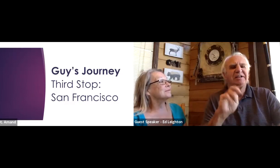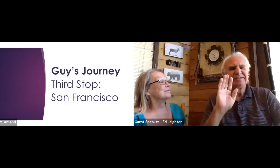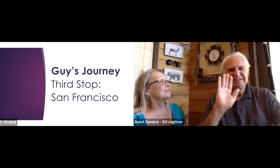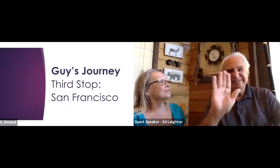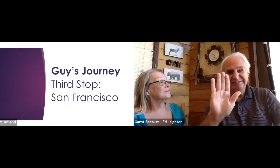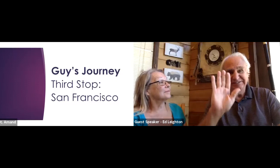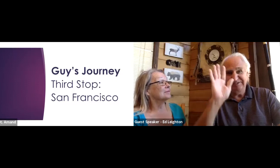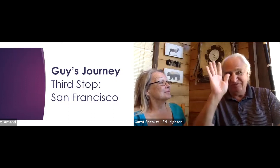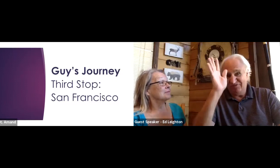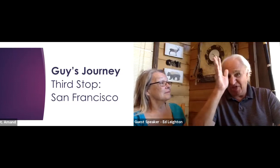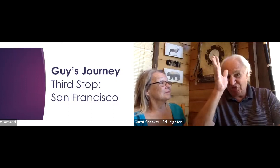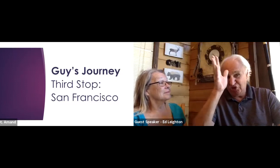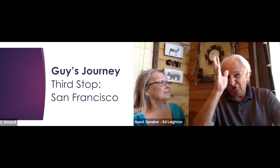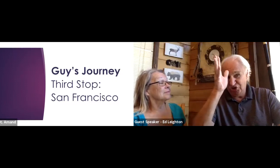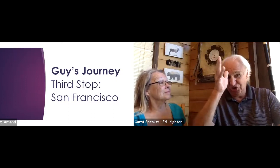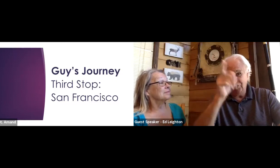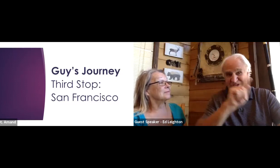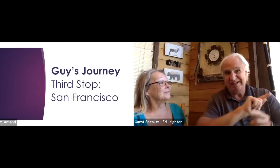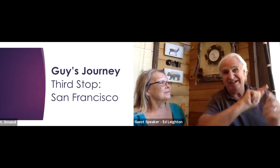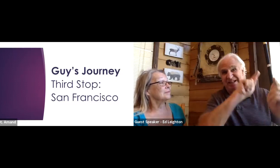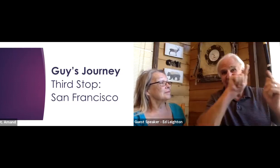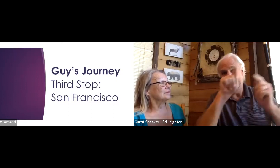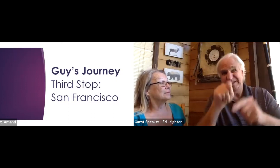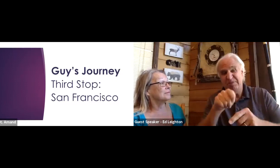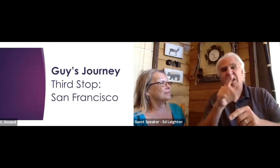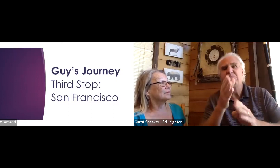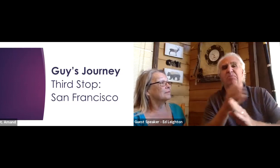last very much longer," but we thought that was a great idea.